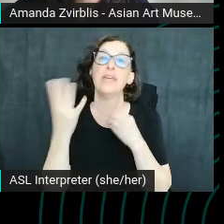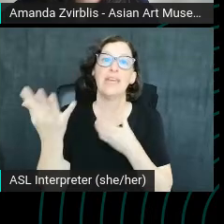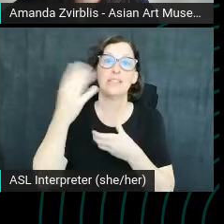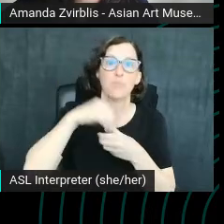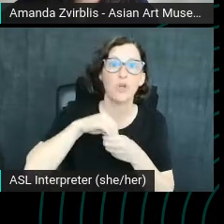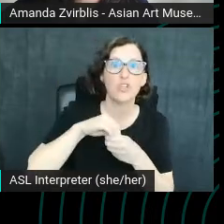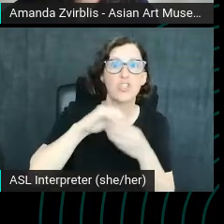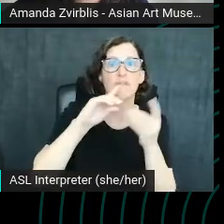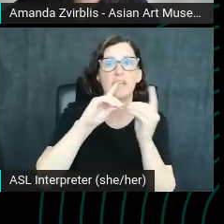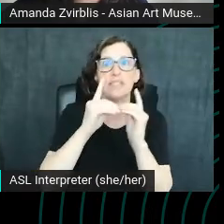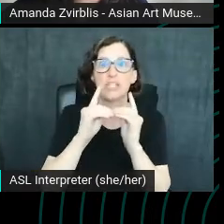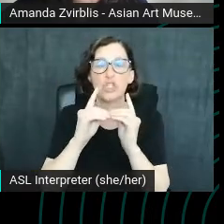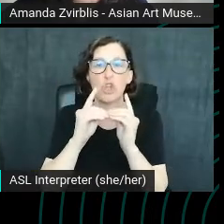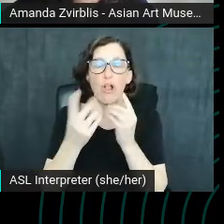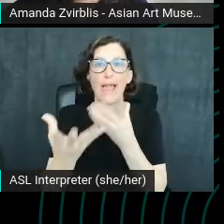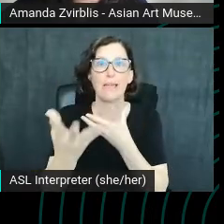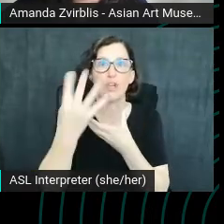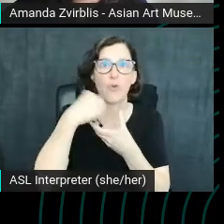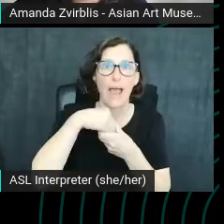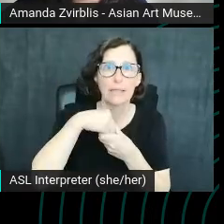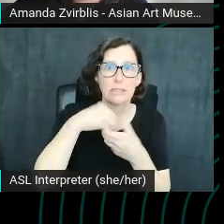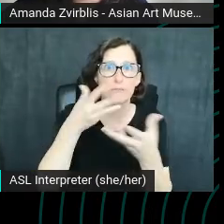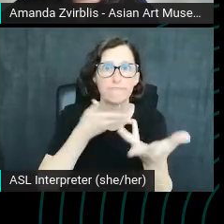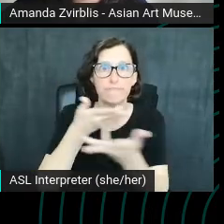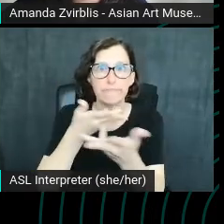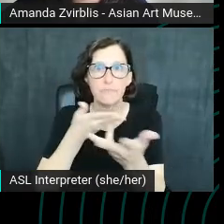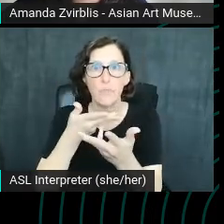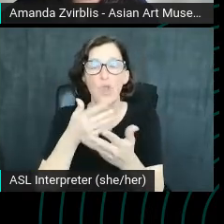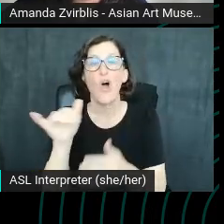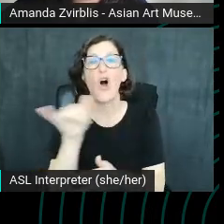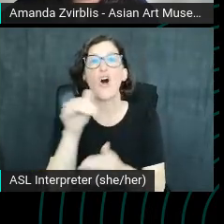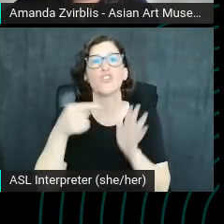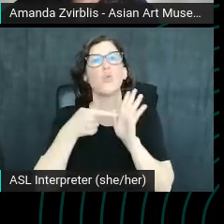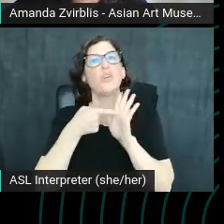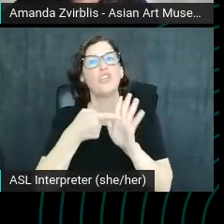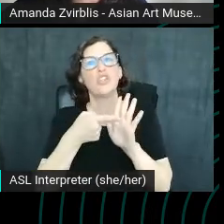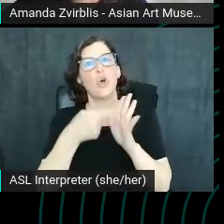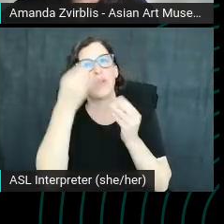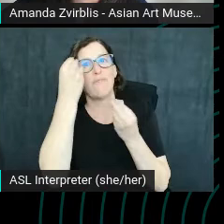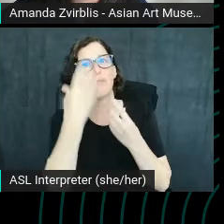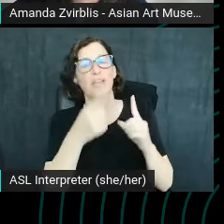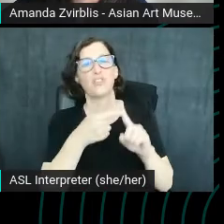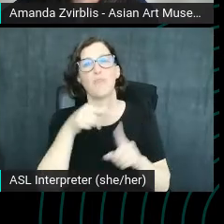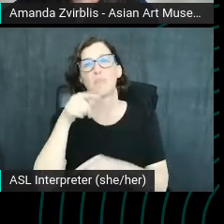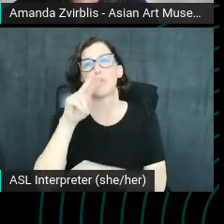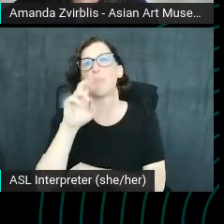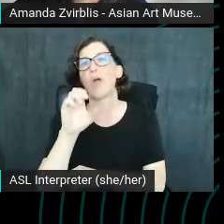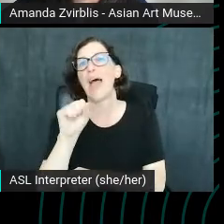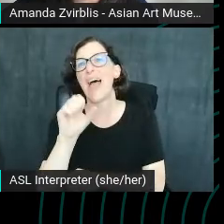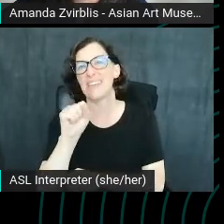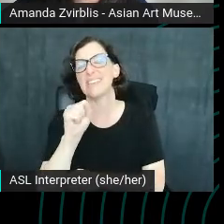We also shared numerous press testimonials to both describe and vouch for the exhibition experience.